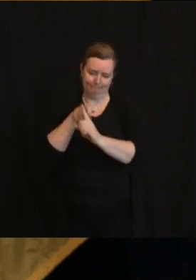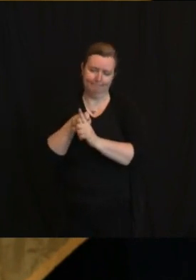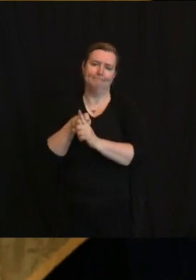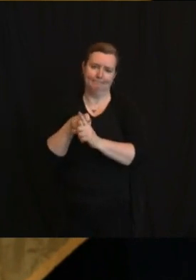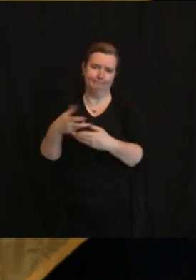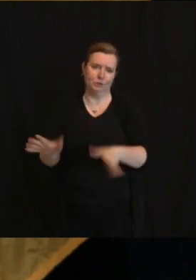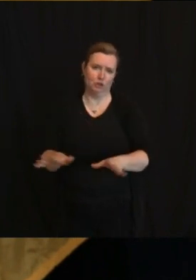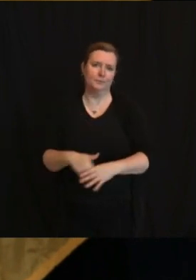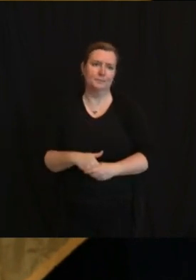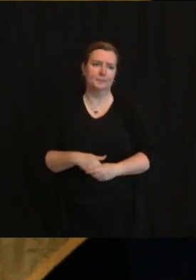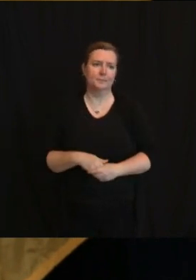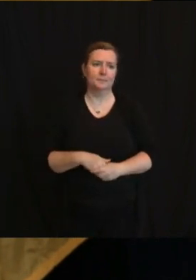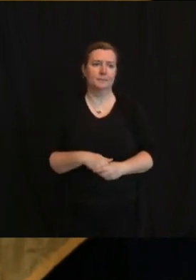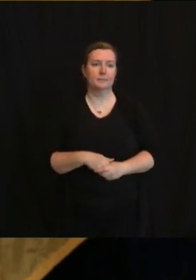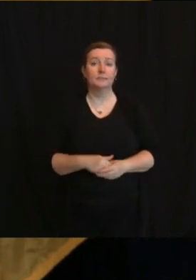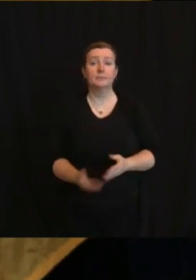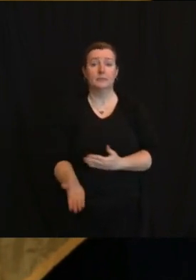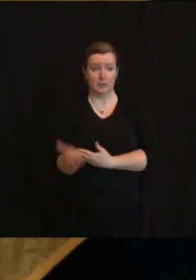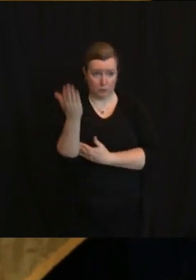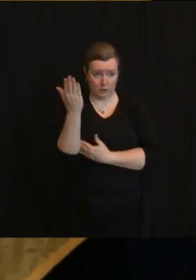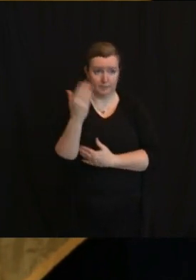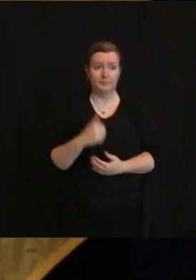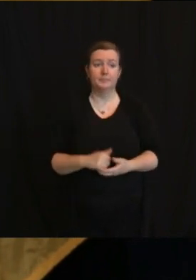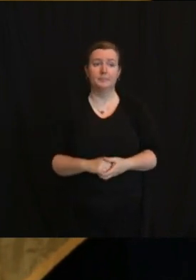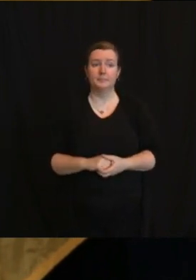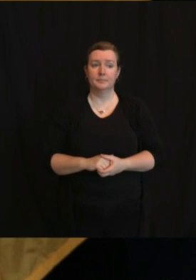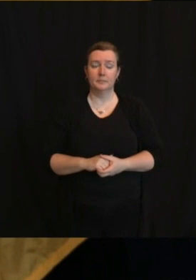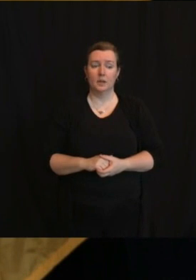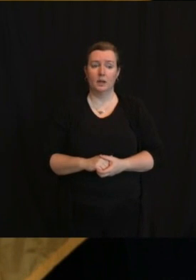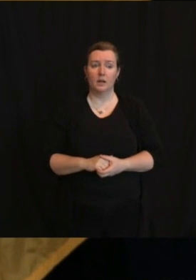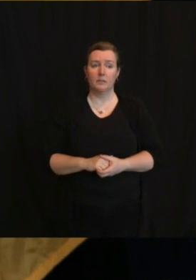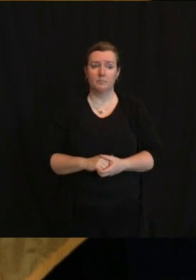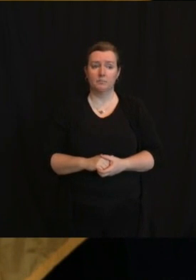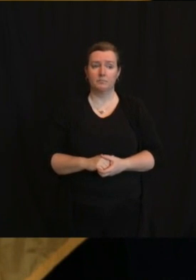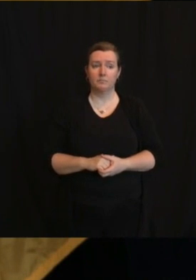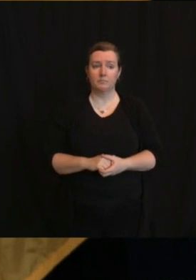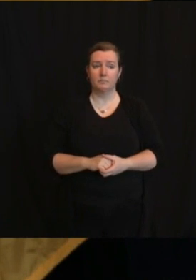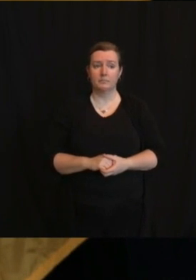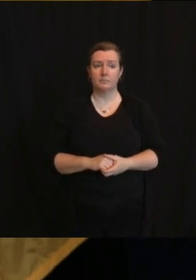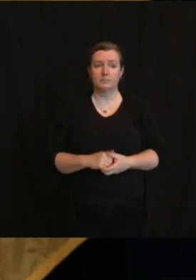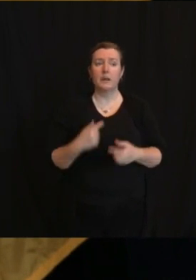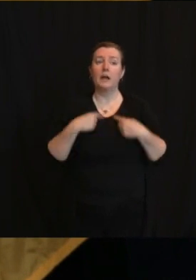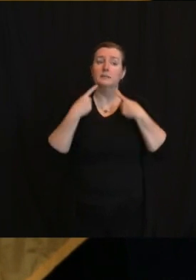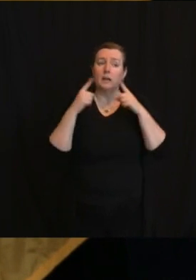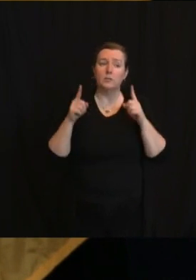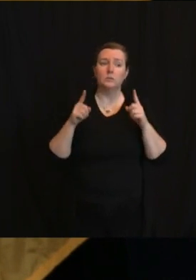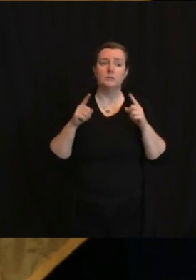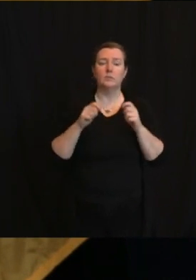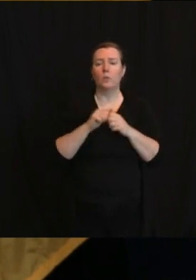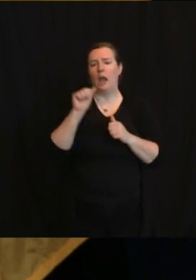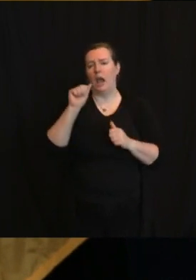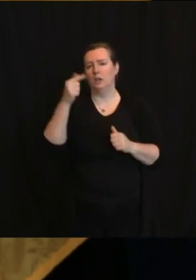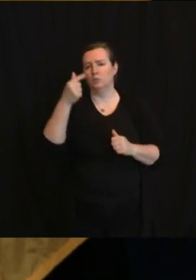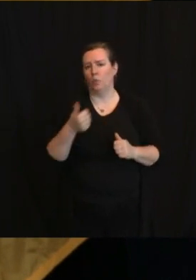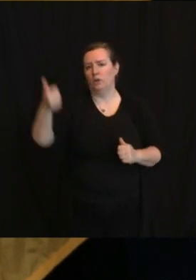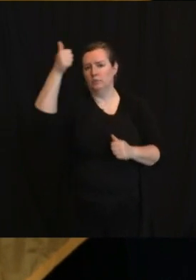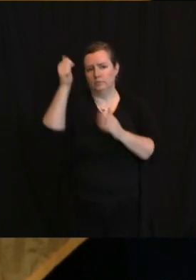VIOLATION OF THE EXECUTIVE ORDER AND JUST REAL BRIEFLY THIS MORNING THE ATTORNEY GENERAL AND I IN CONCERT WITH